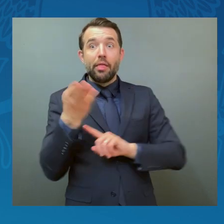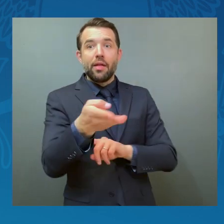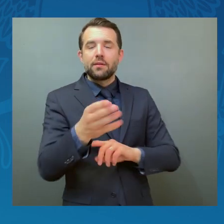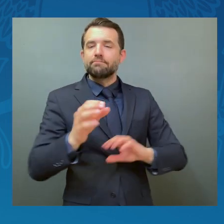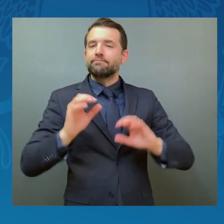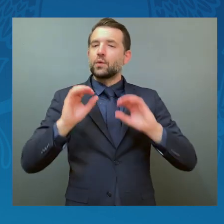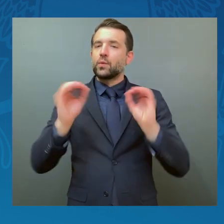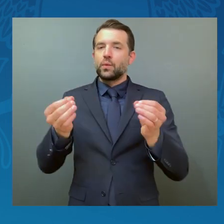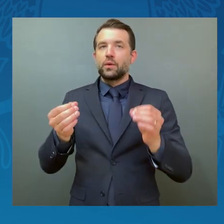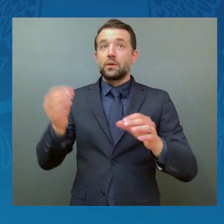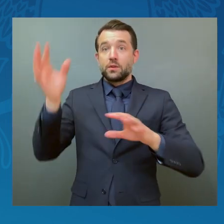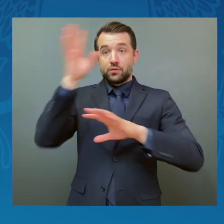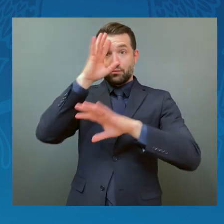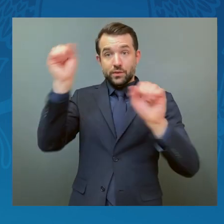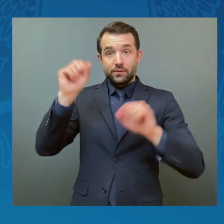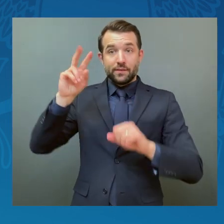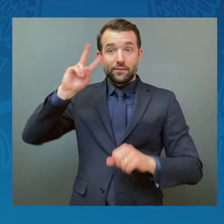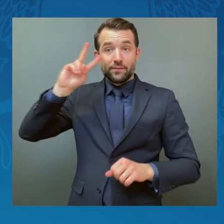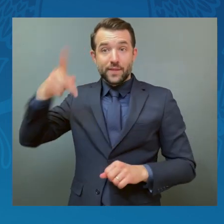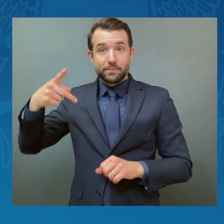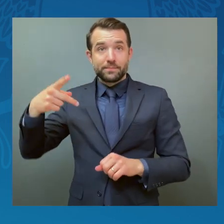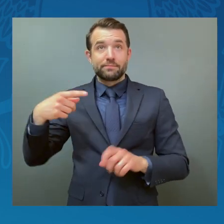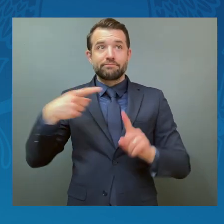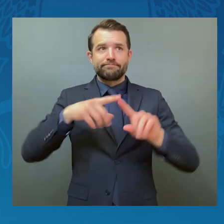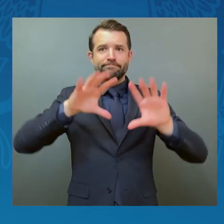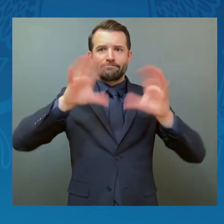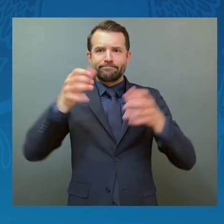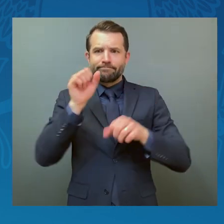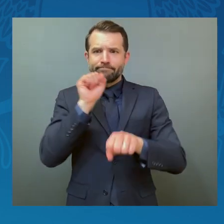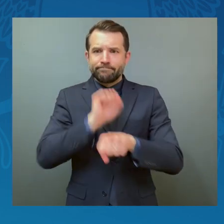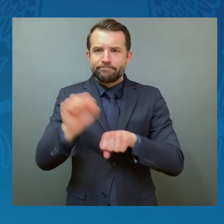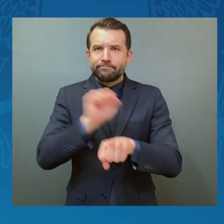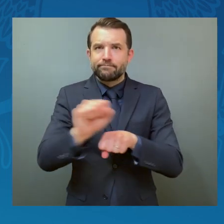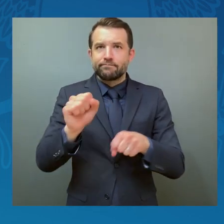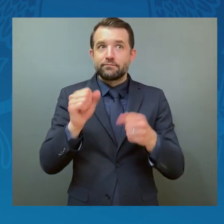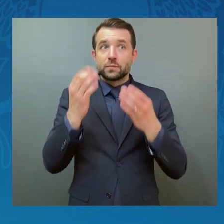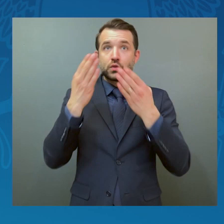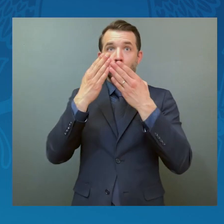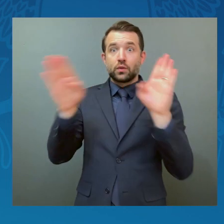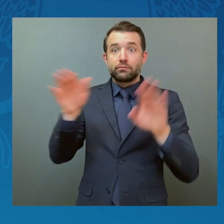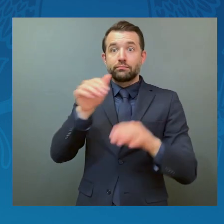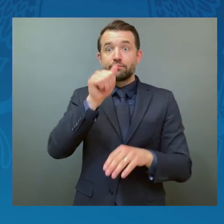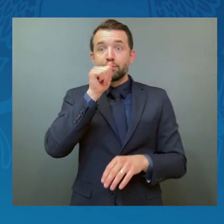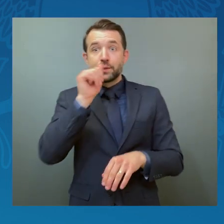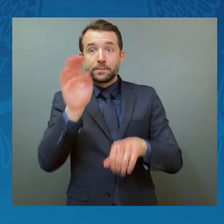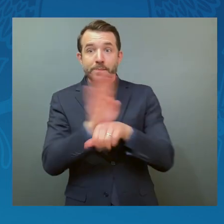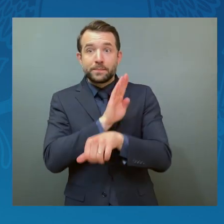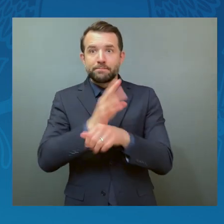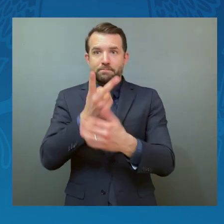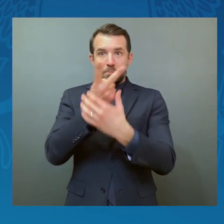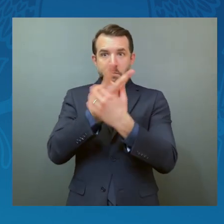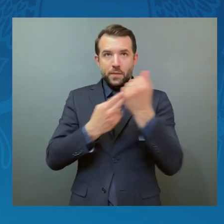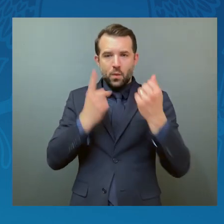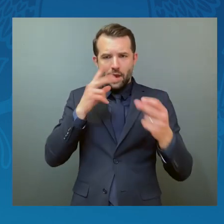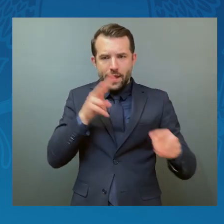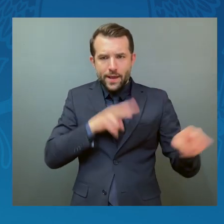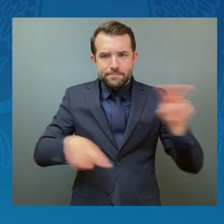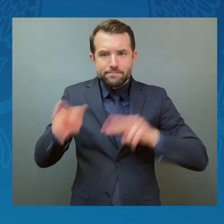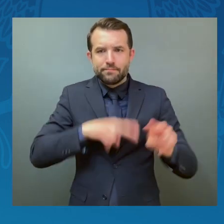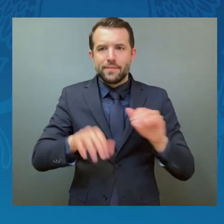we're going to work with our public and private sector partners in healthcare, to examine even more ways to address medical debt